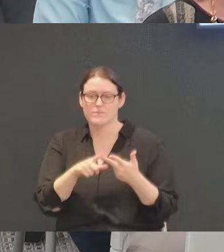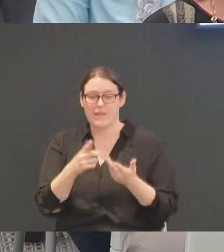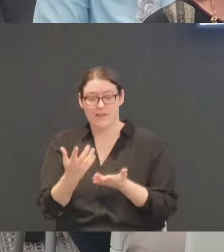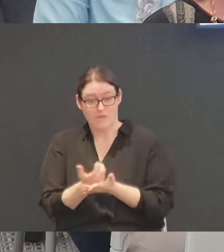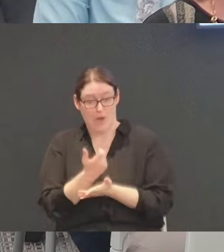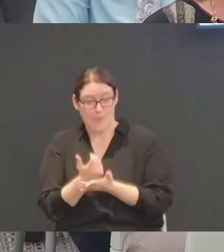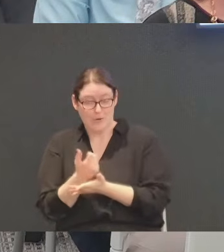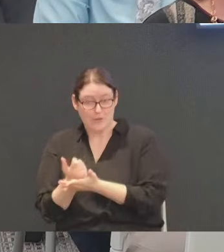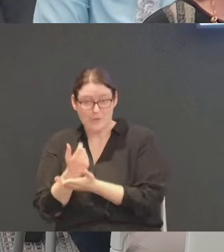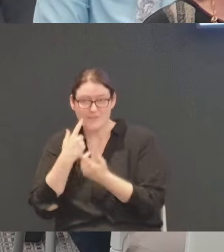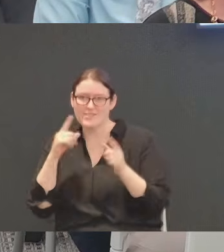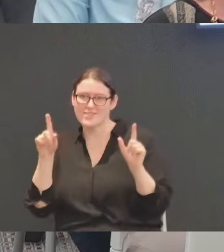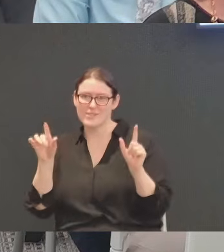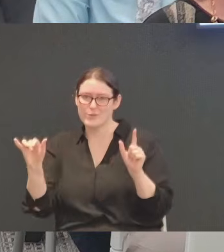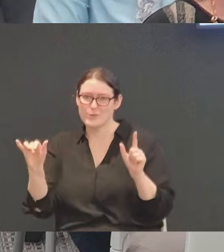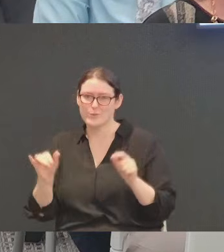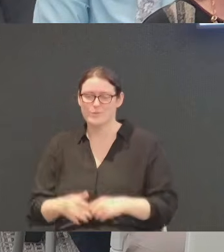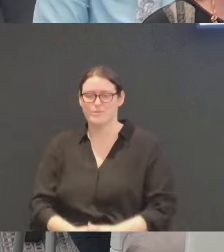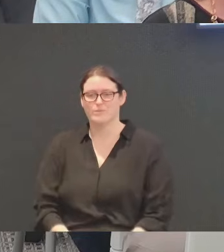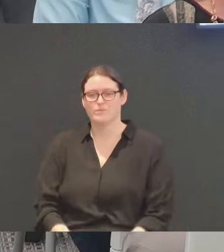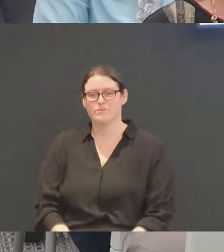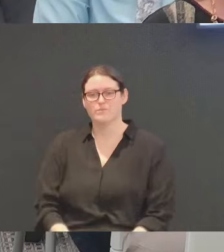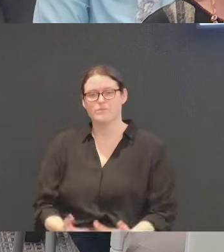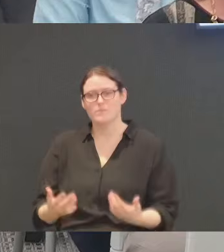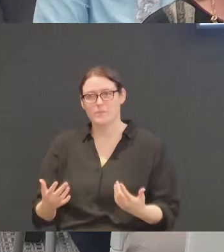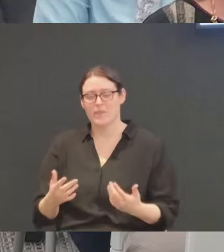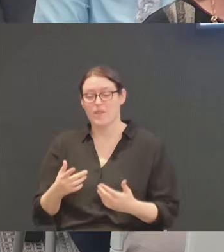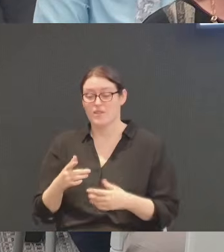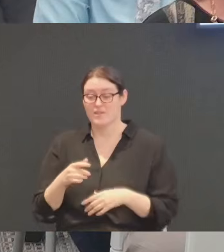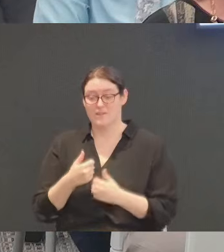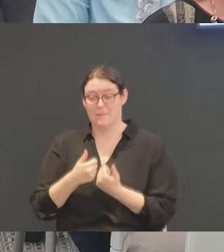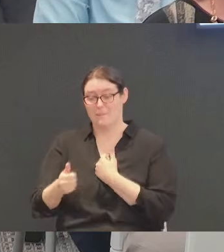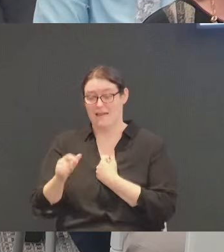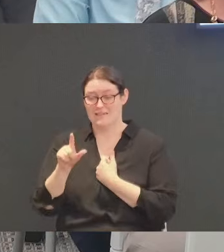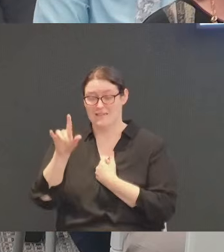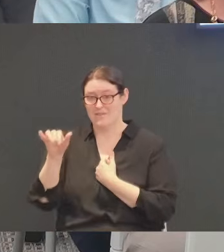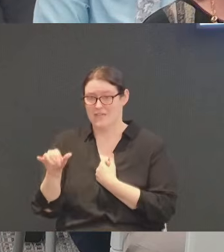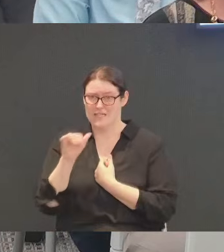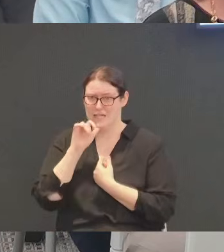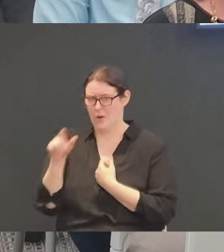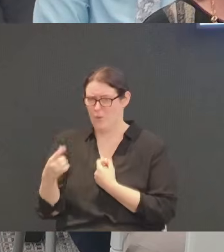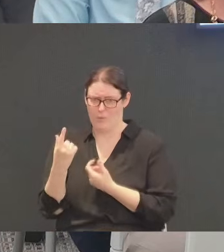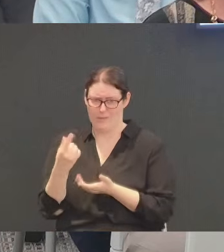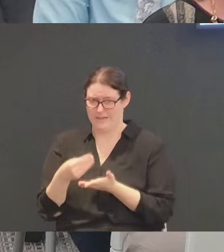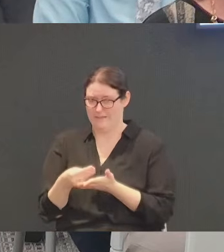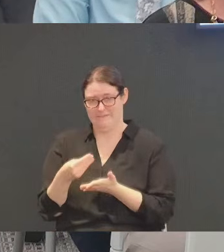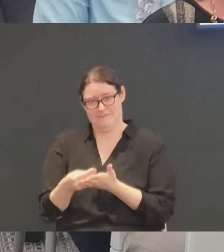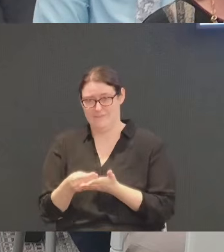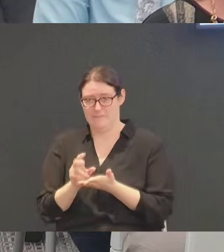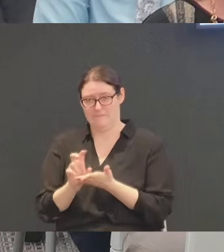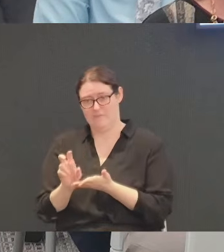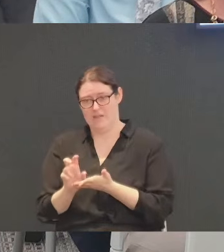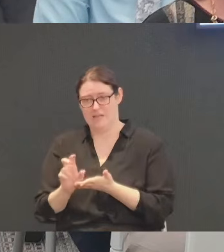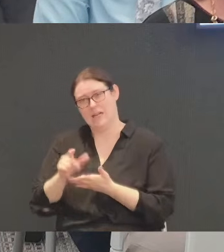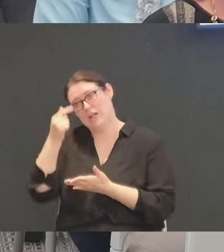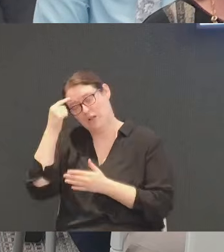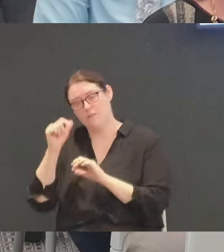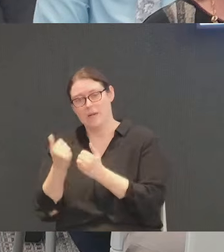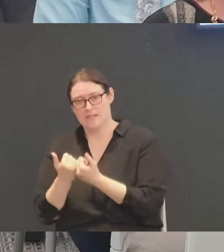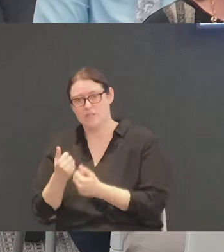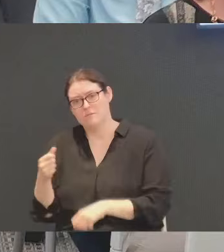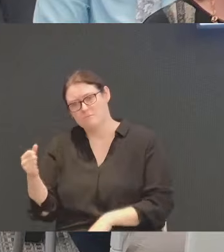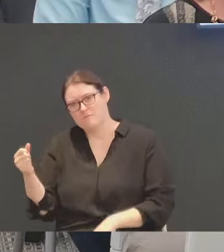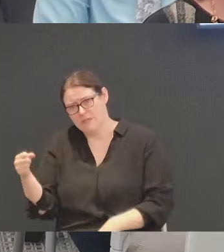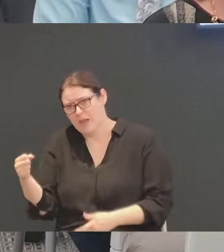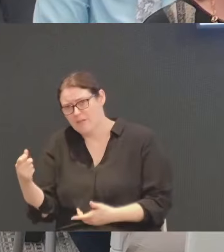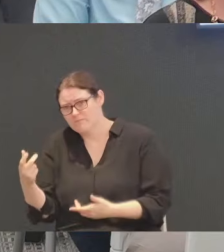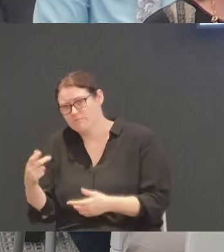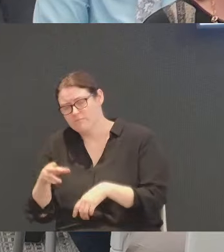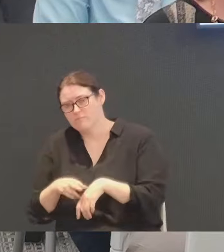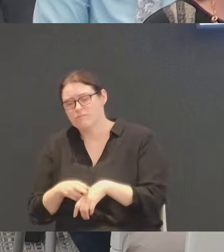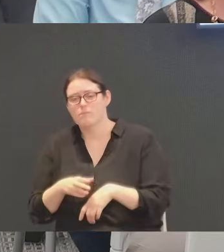to succeed. Passing this levy is not just about funding a government agency. It's about investing